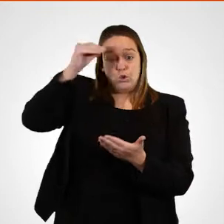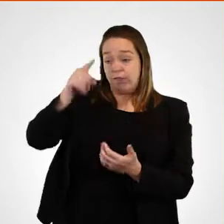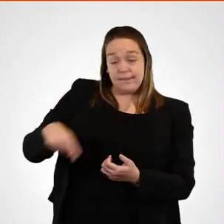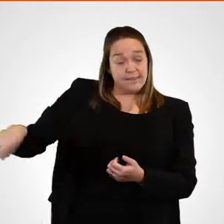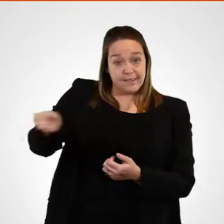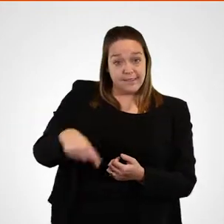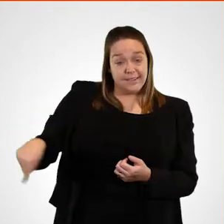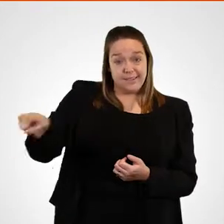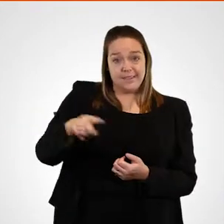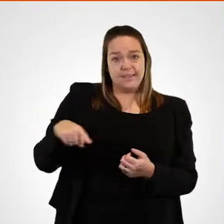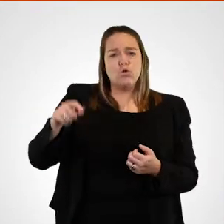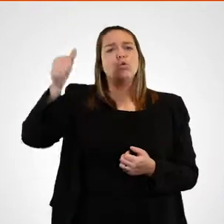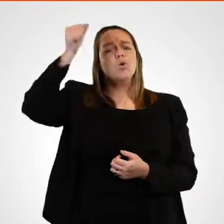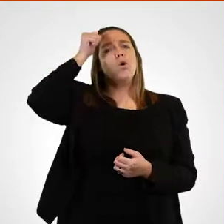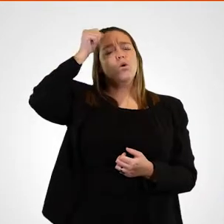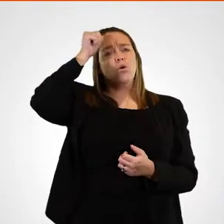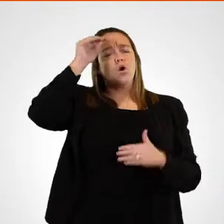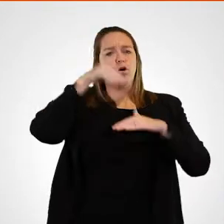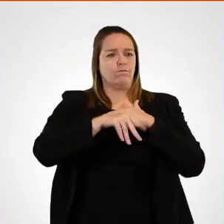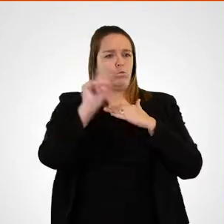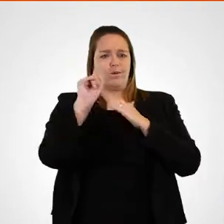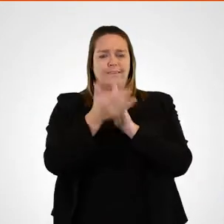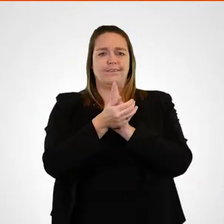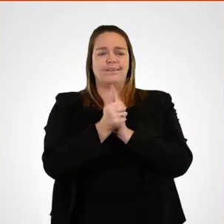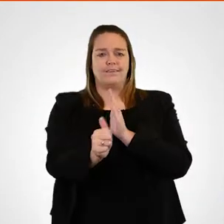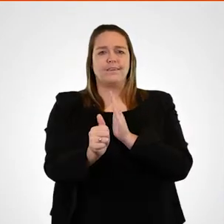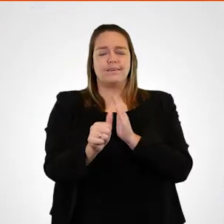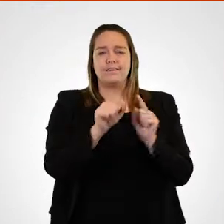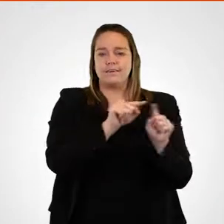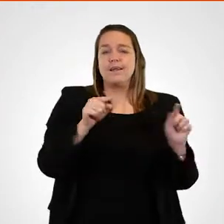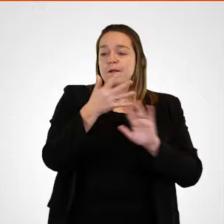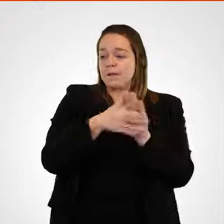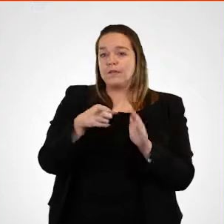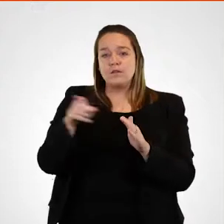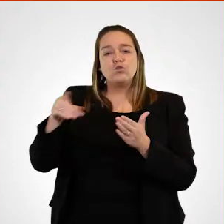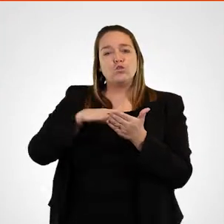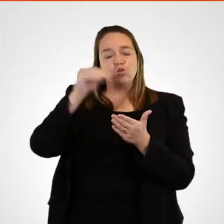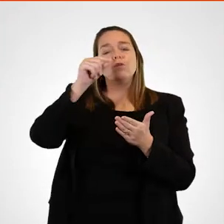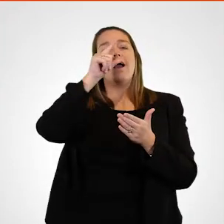are aware of what those skills are so that they can acquire them.